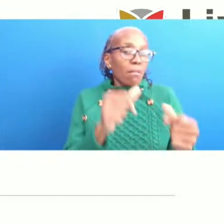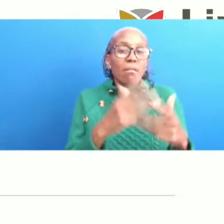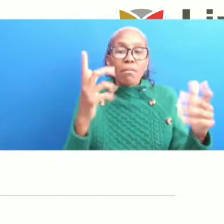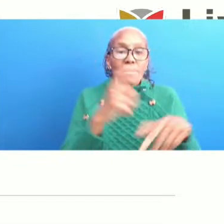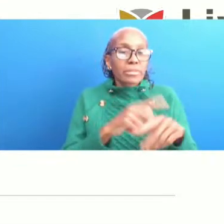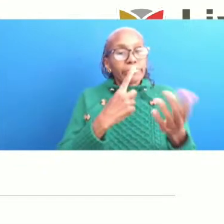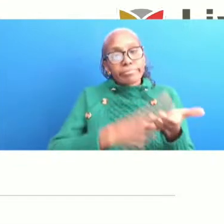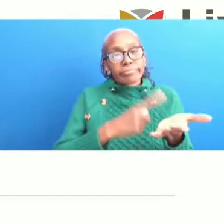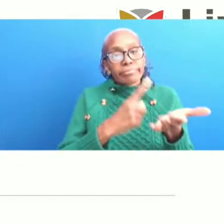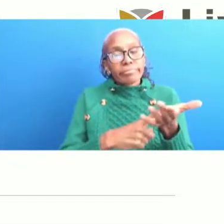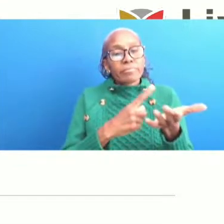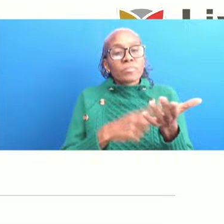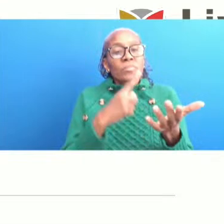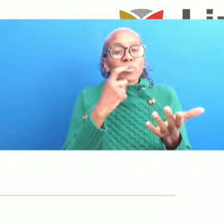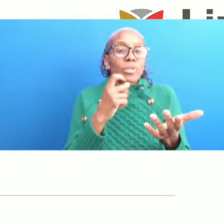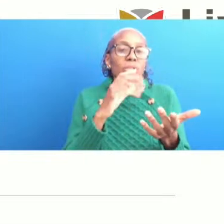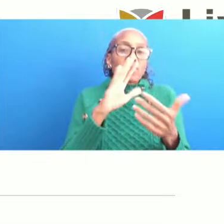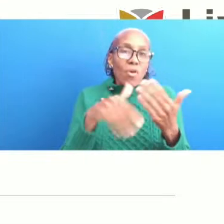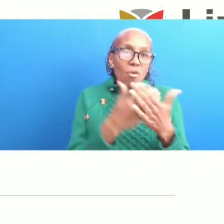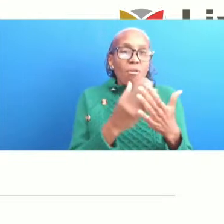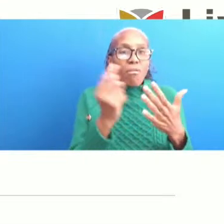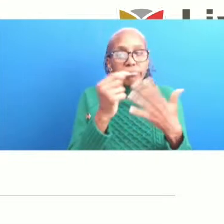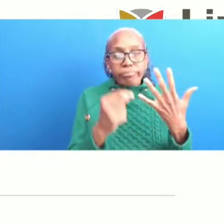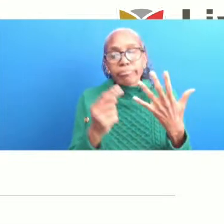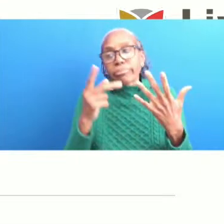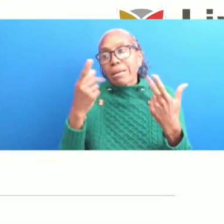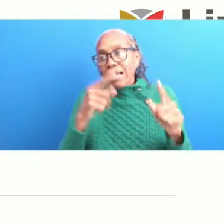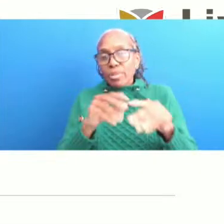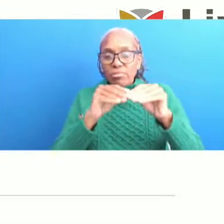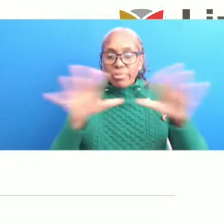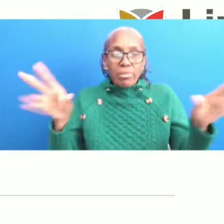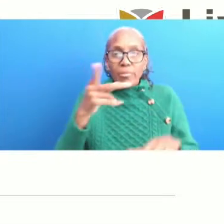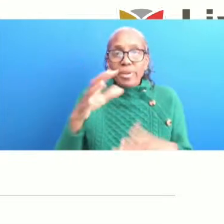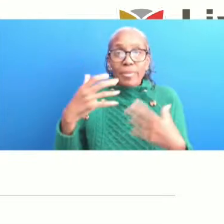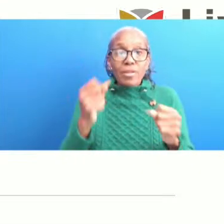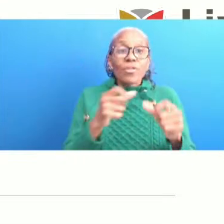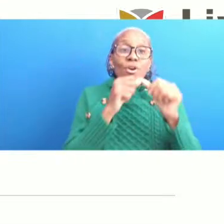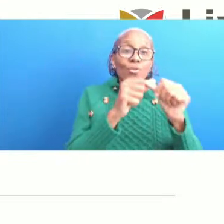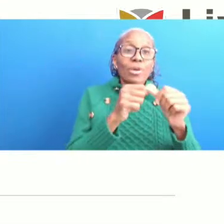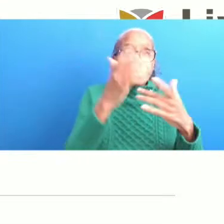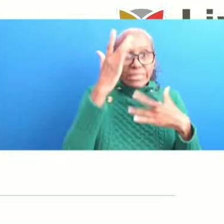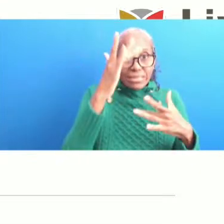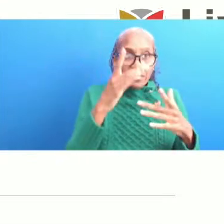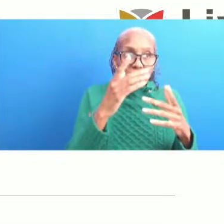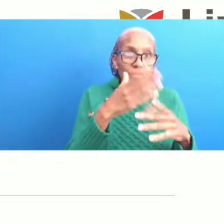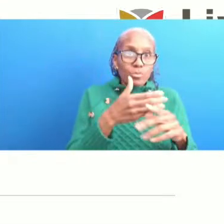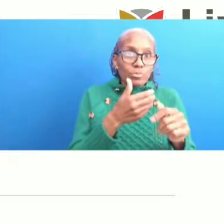PREVENTION. AND SO ONE OF THE KEY AREAS THAT WE HAVEN'T BEEN ABLE TO SPEND AS MUCH TIME TALKING